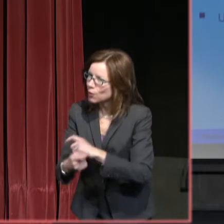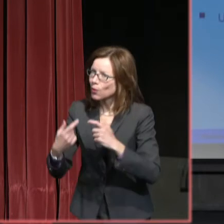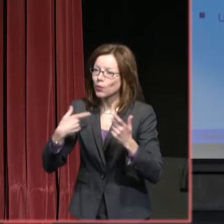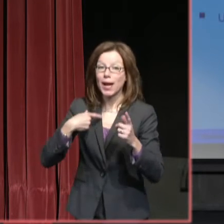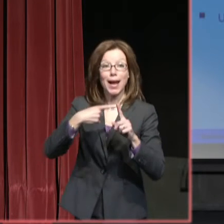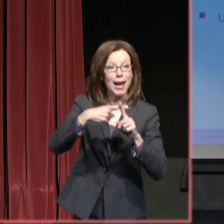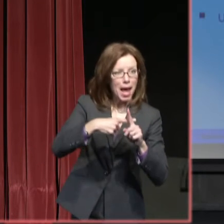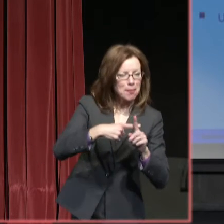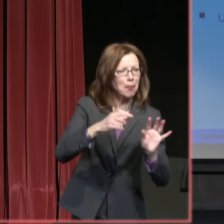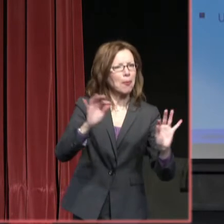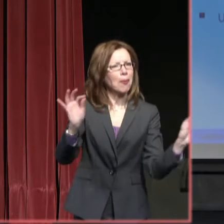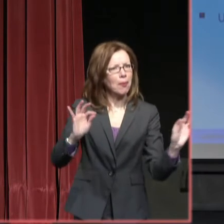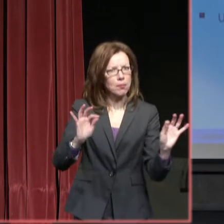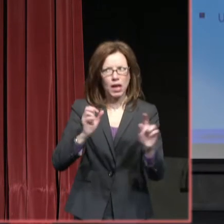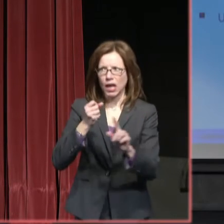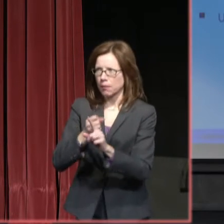and in a way which is very negative.